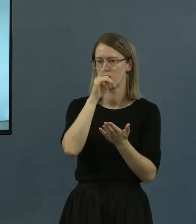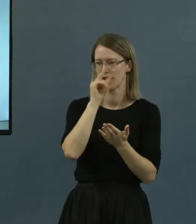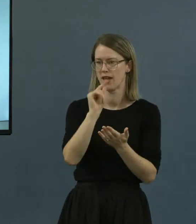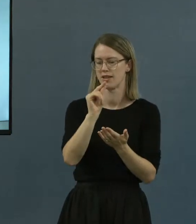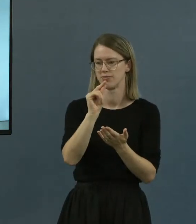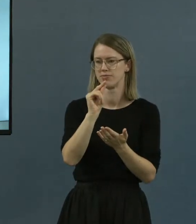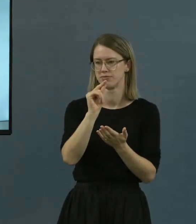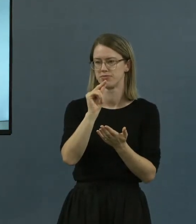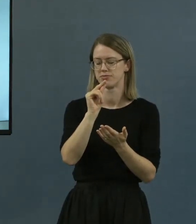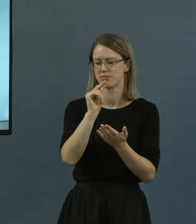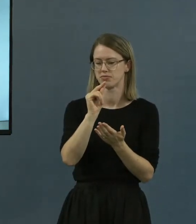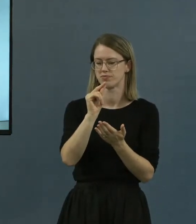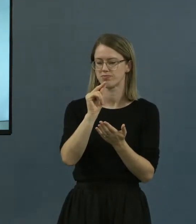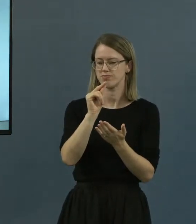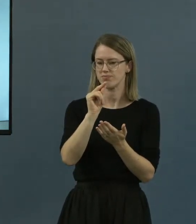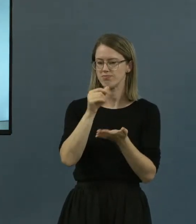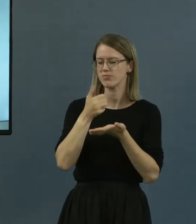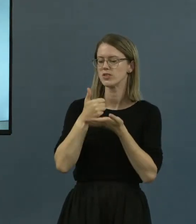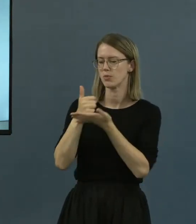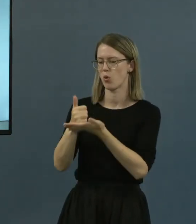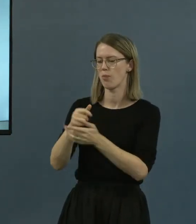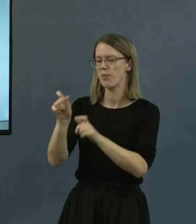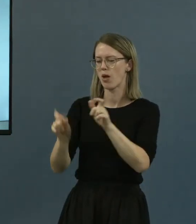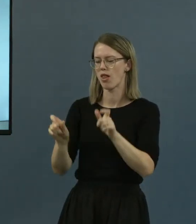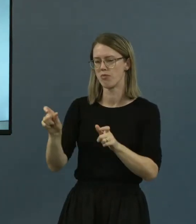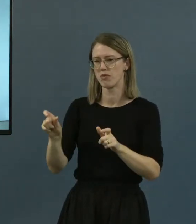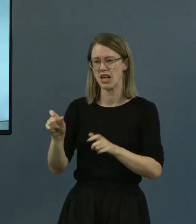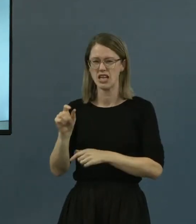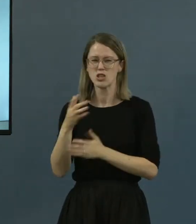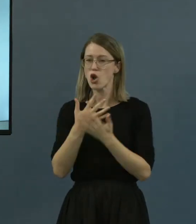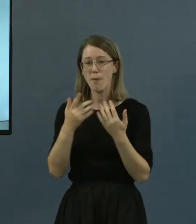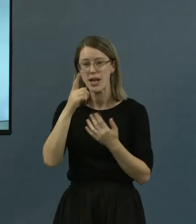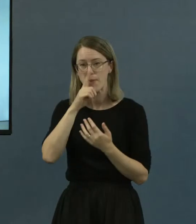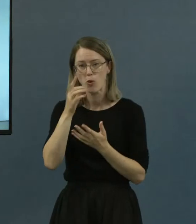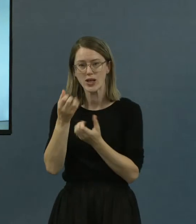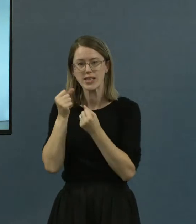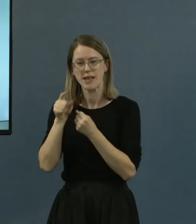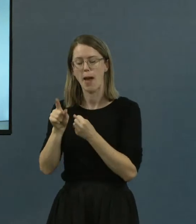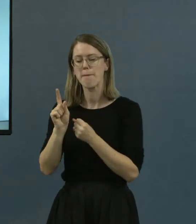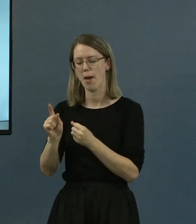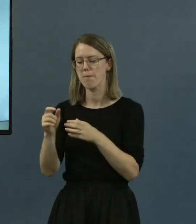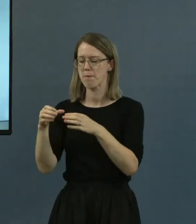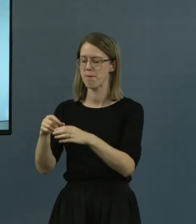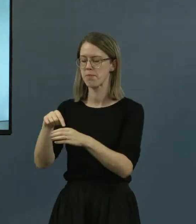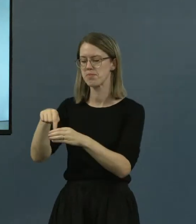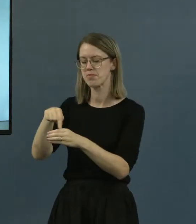can meet the needs of those. Like I say, a relative small